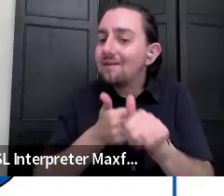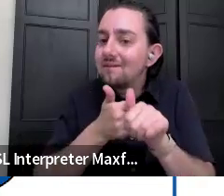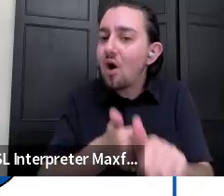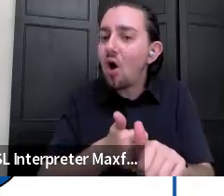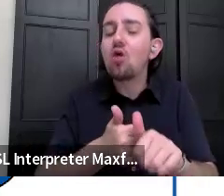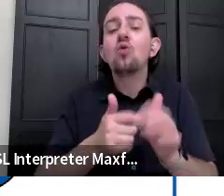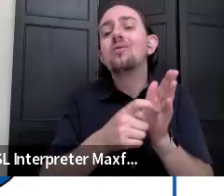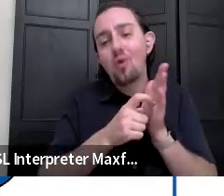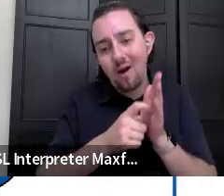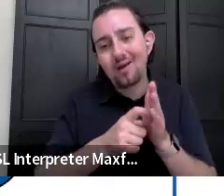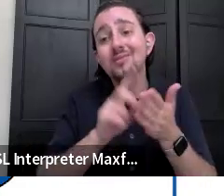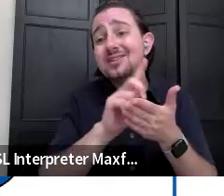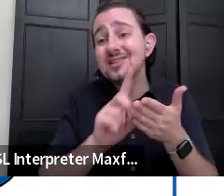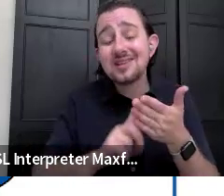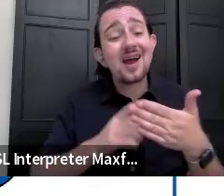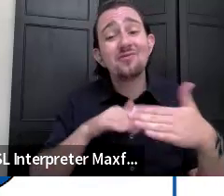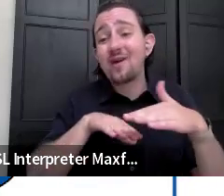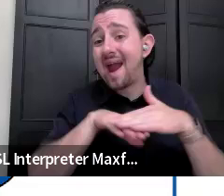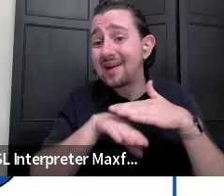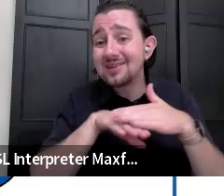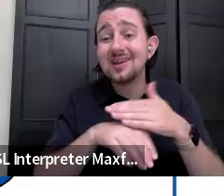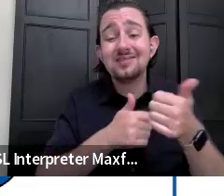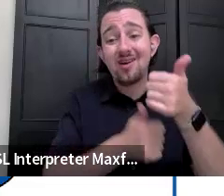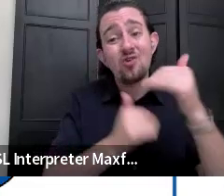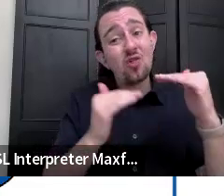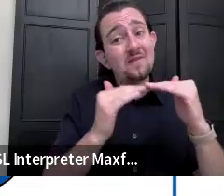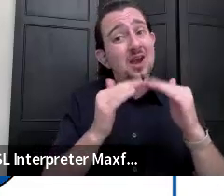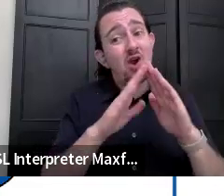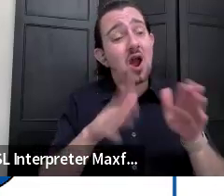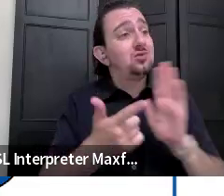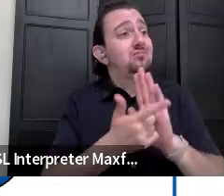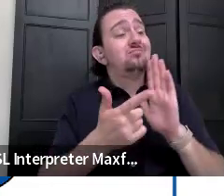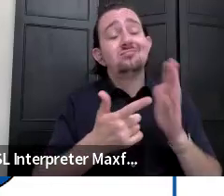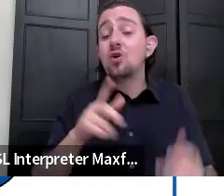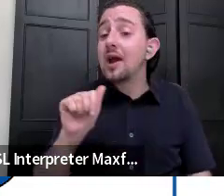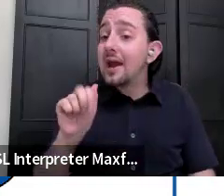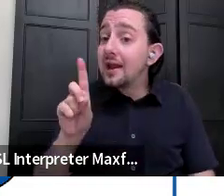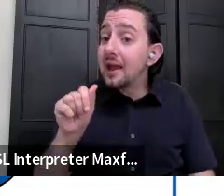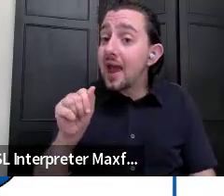and accessibility from the Fair Housing Act or from the ADA if it's ADA-covered housing.